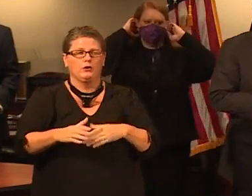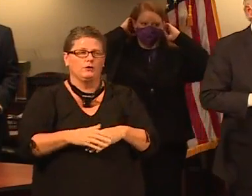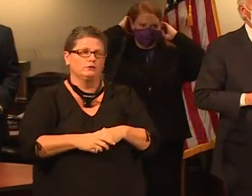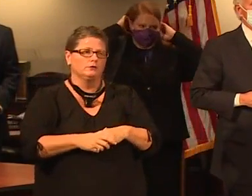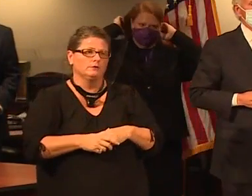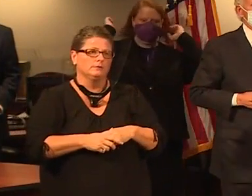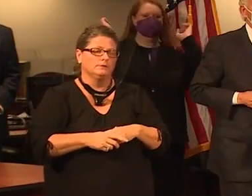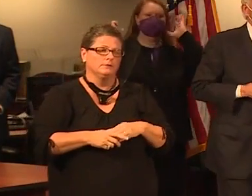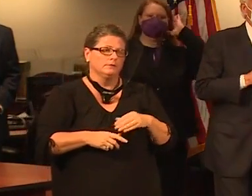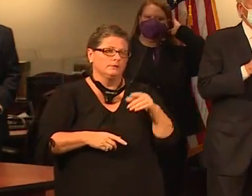VIE A VACCINE QUESTION.